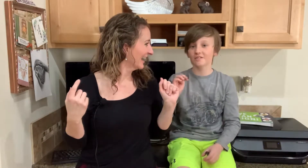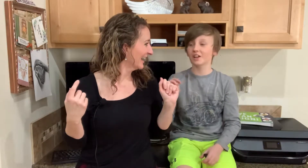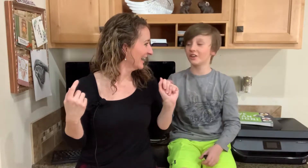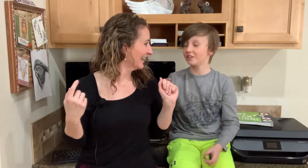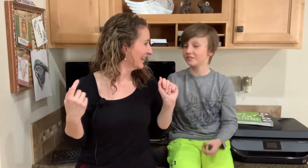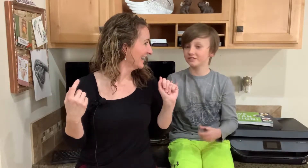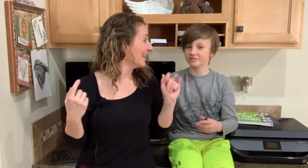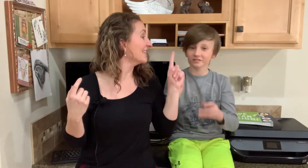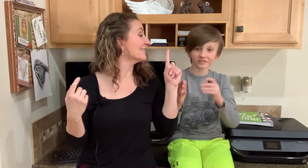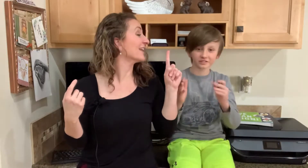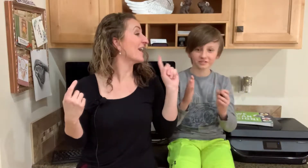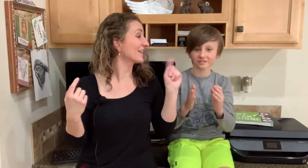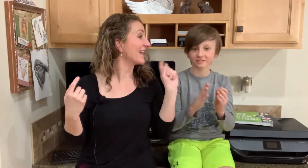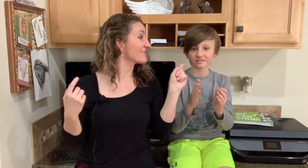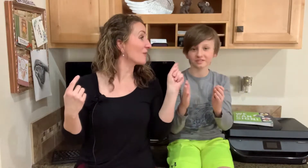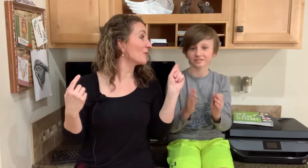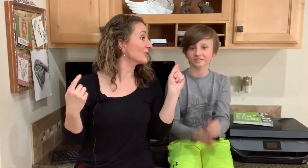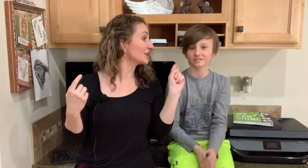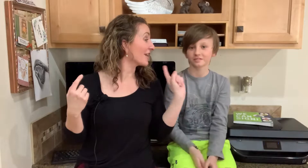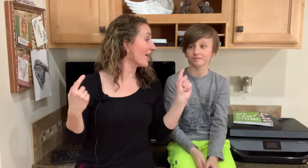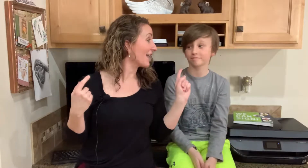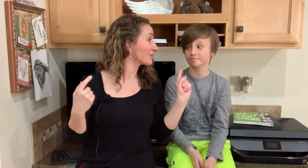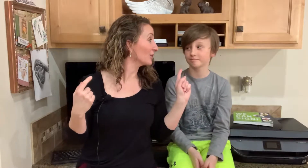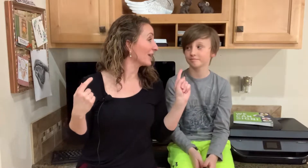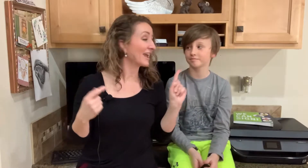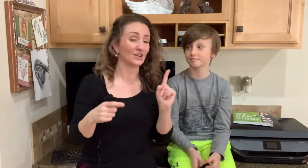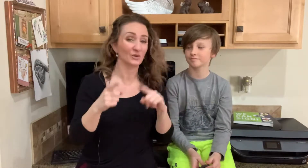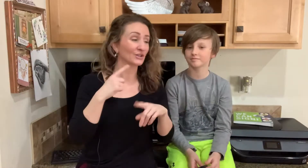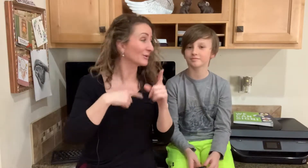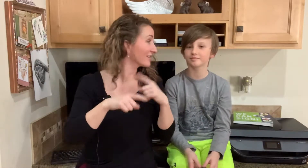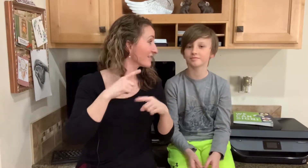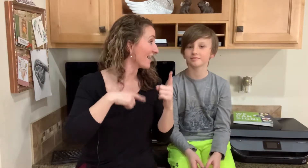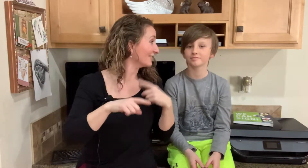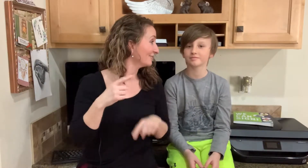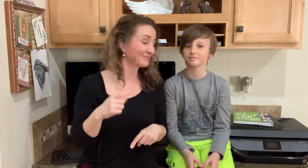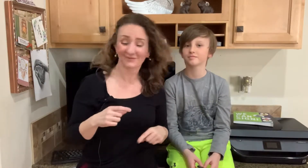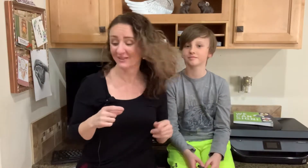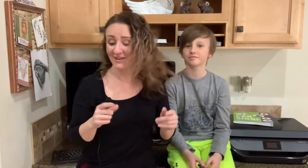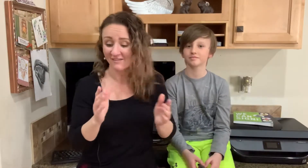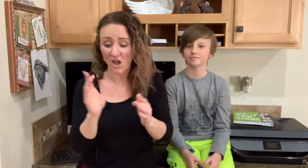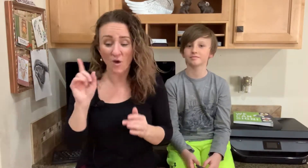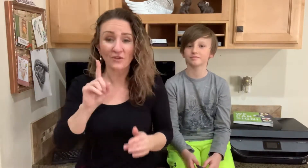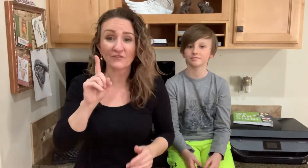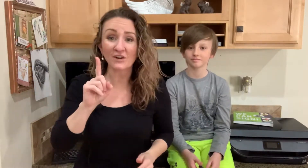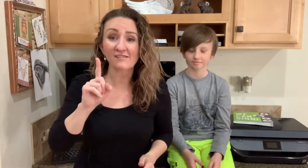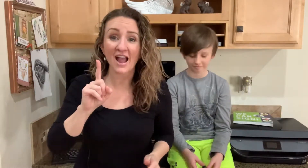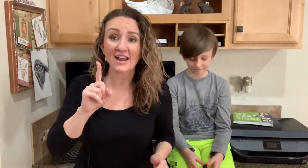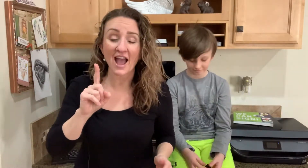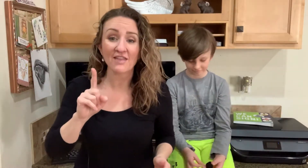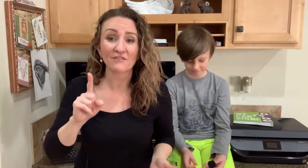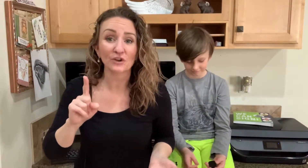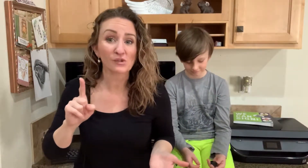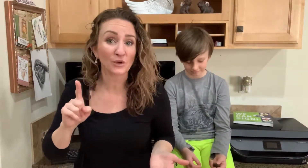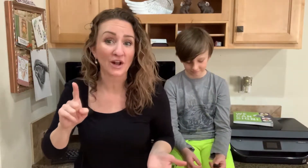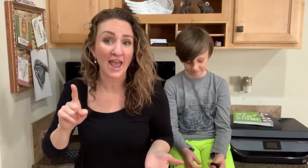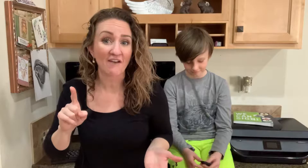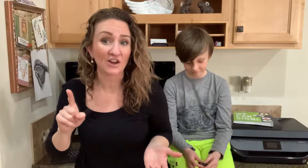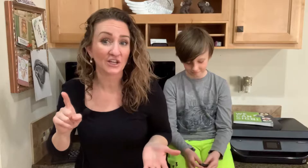In the middle. In the middle, okay. So when we're done, I'll ask you again and you can do it in sign. So the first sign, the first word I have on here,